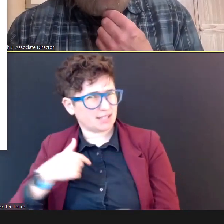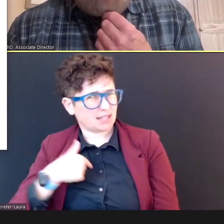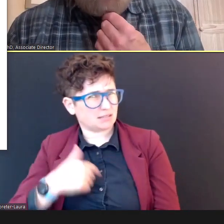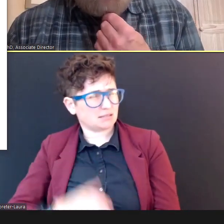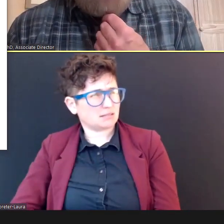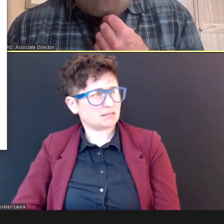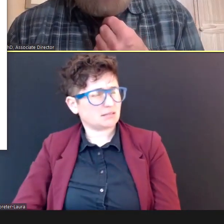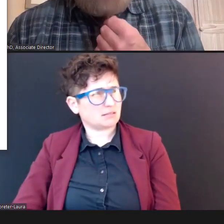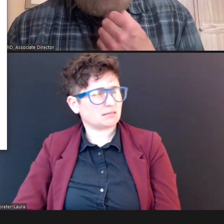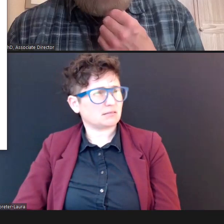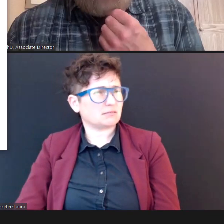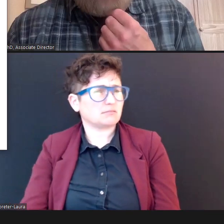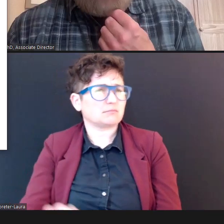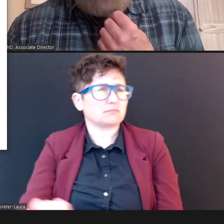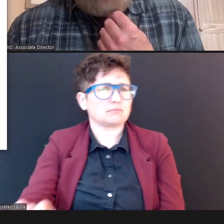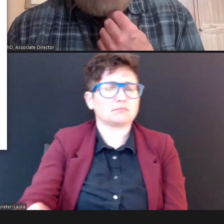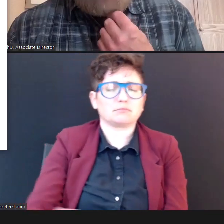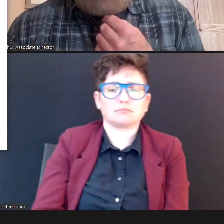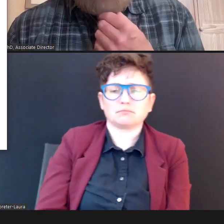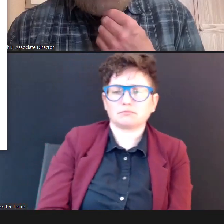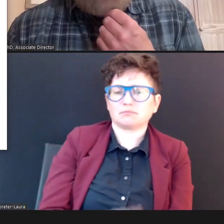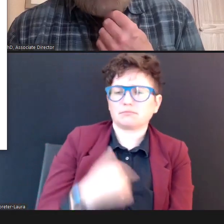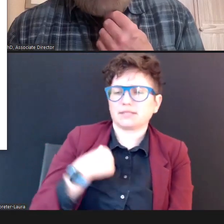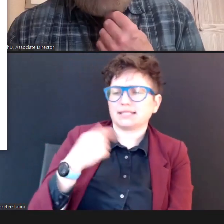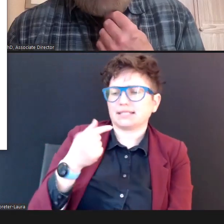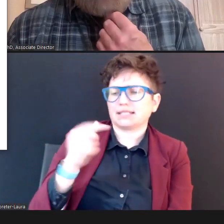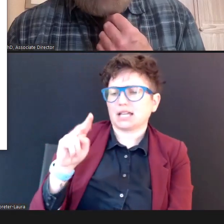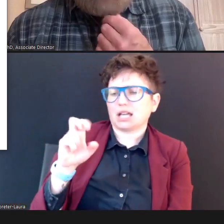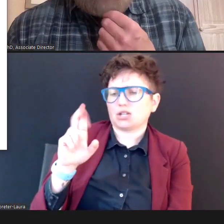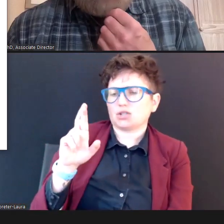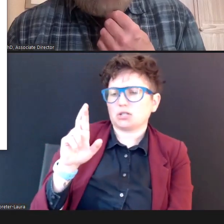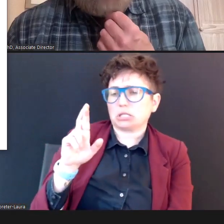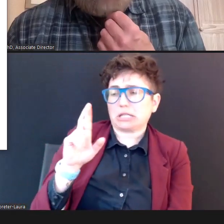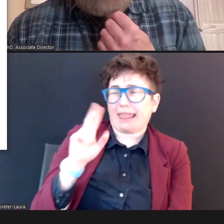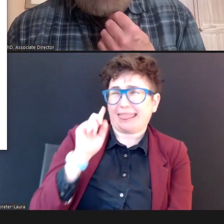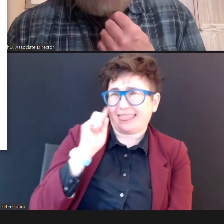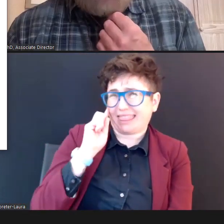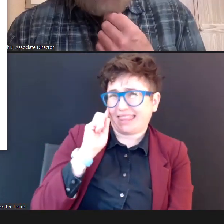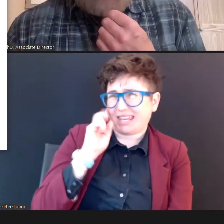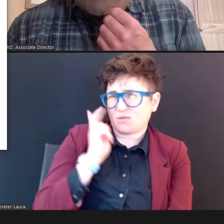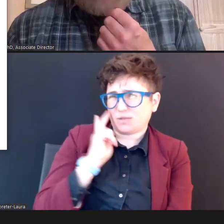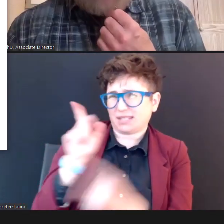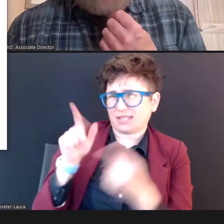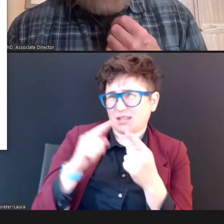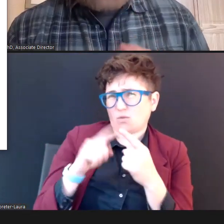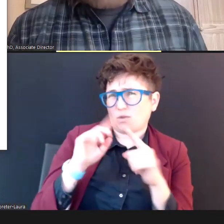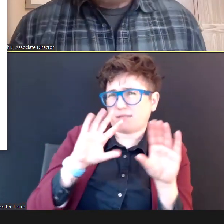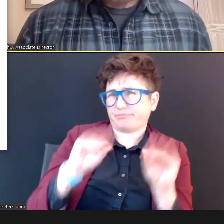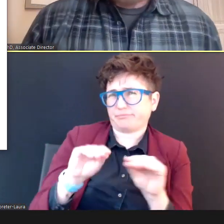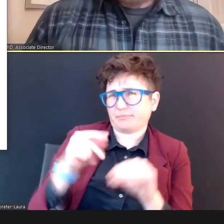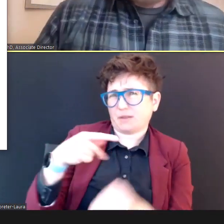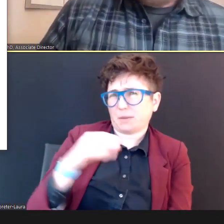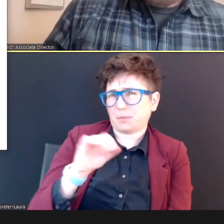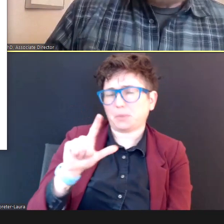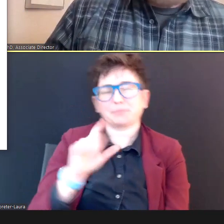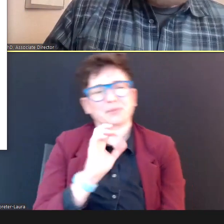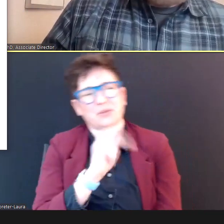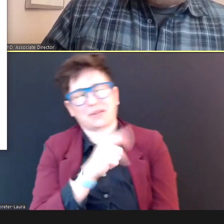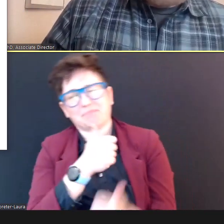results this is Gunner um I think so we'll see you once I close the poll okay